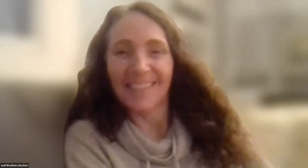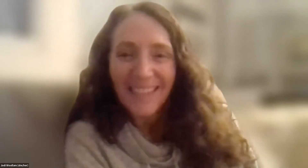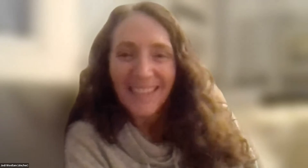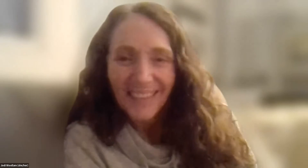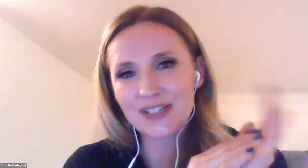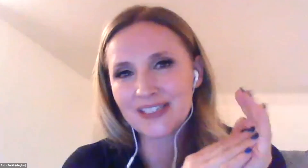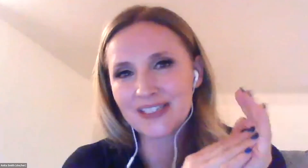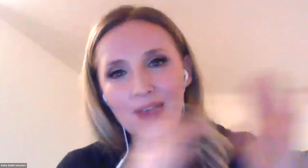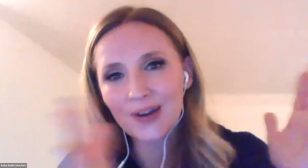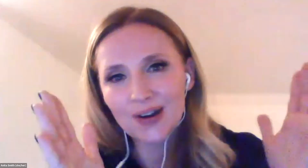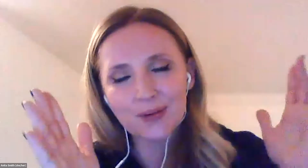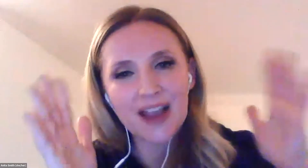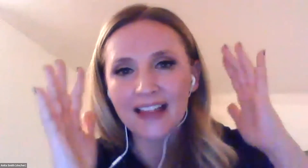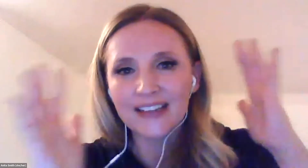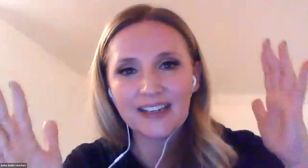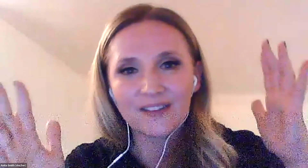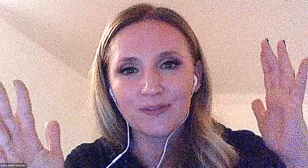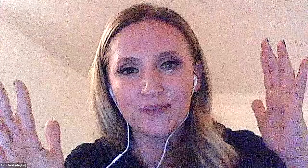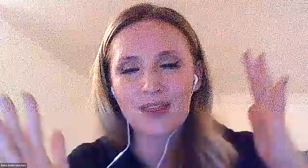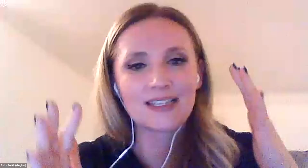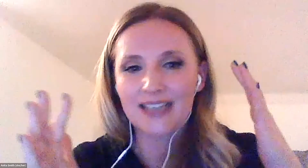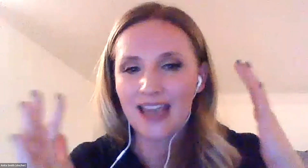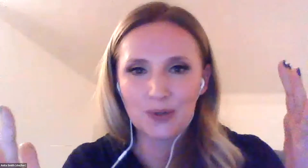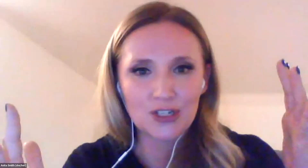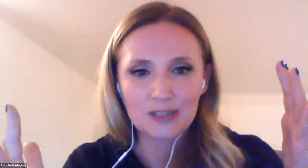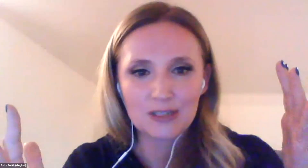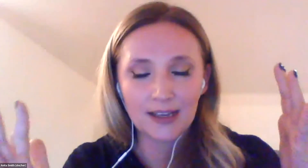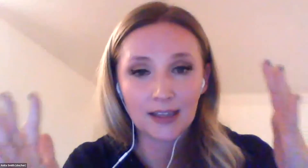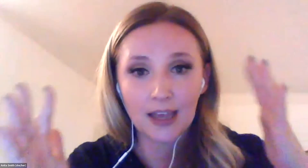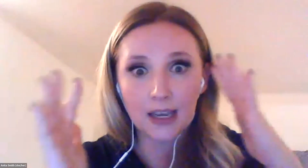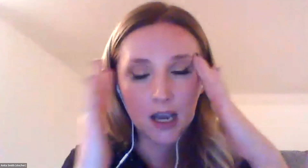Because it was just the weather, the reality of weather in Saskatchewan just made it scary.